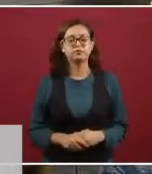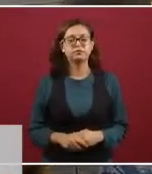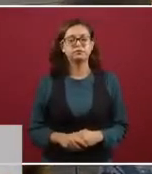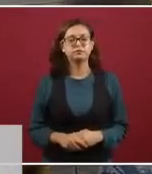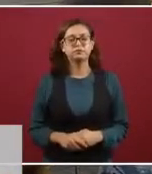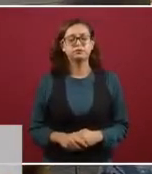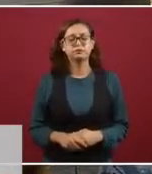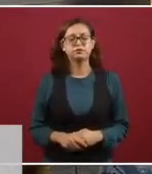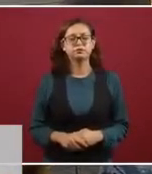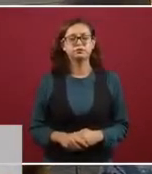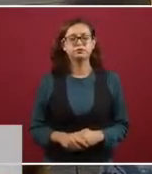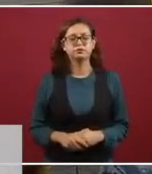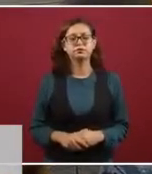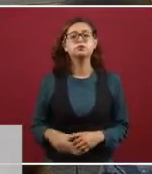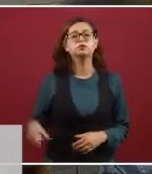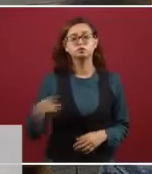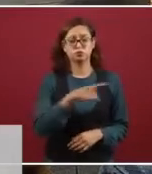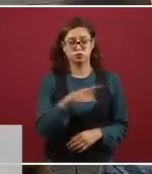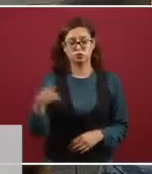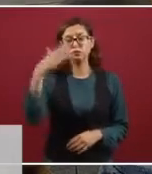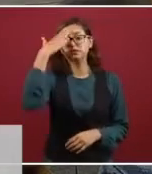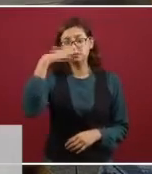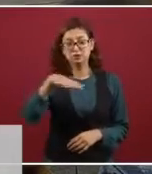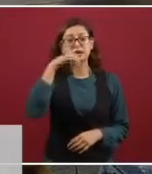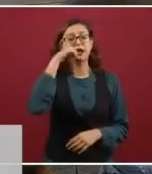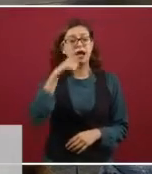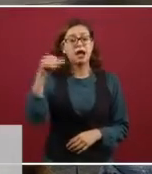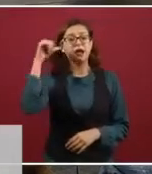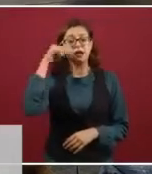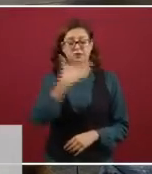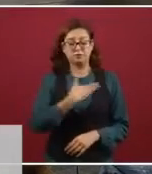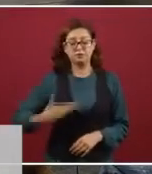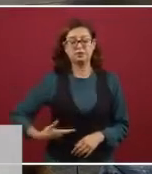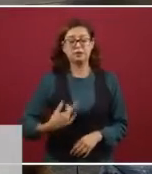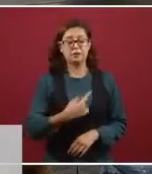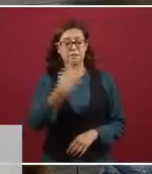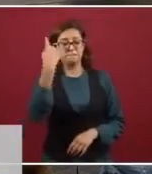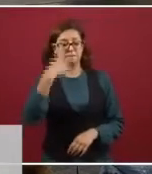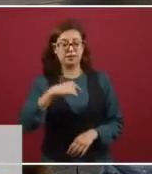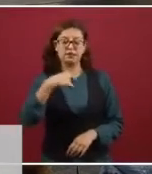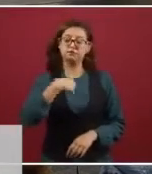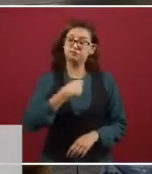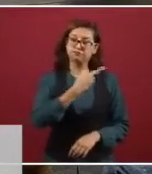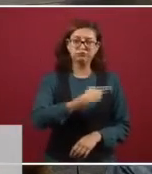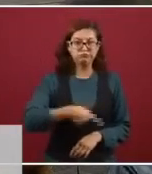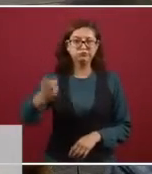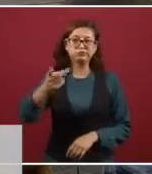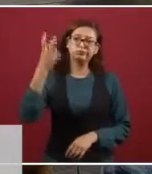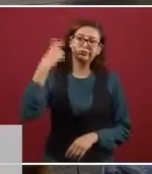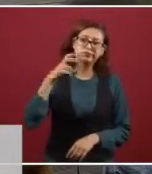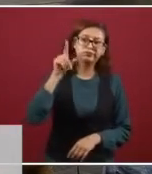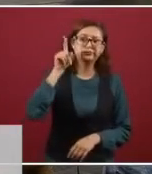He will not accept for any reason or under any circumstance that there are hidden agreements for the internment of weapons in the country